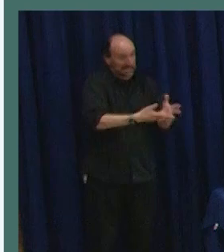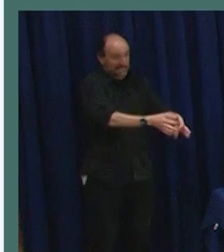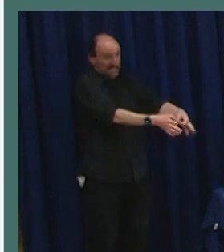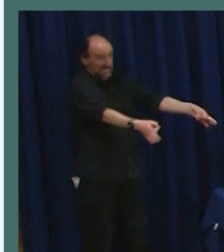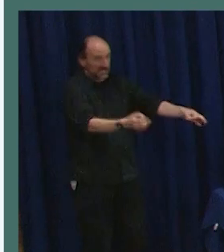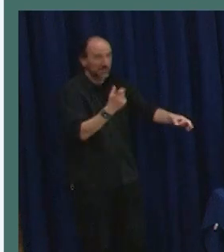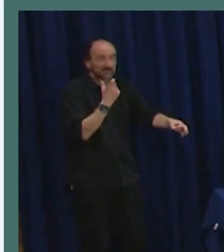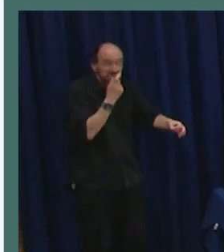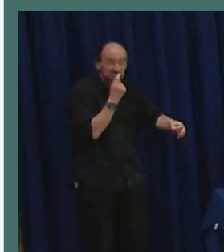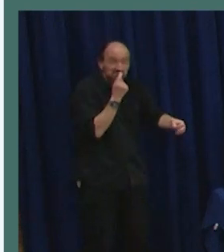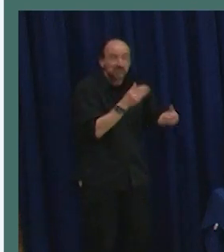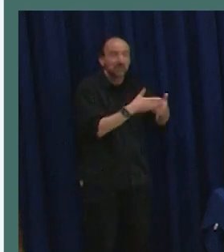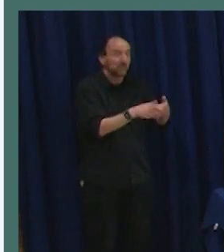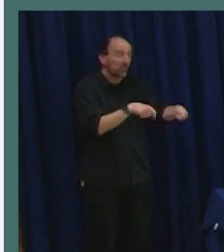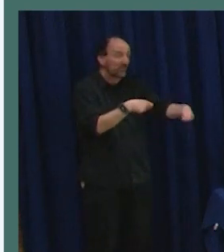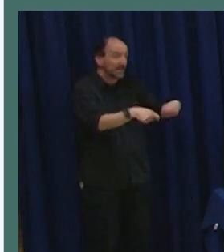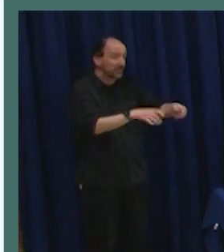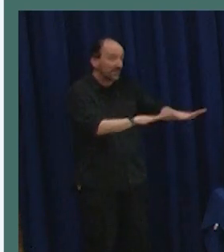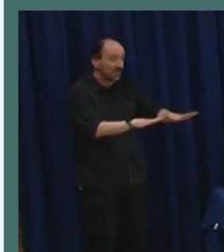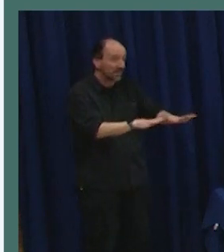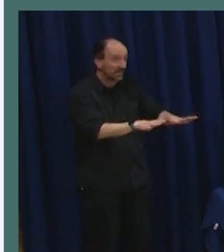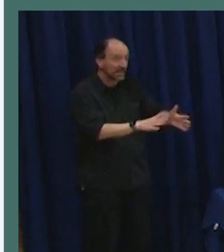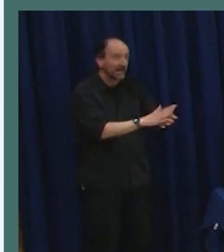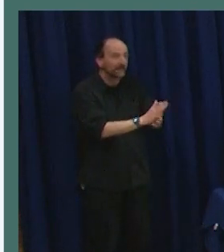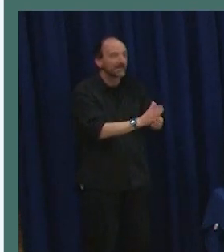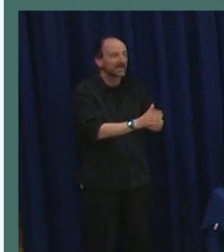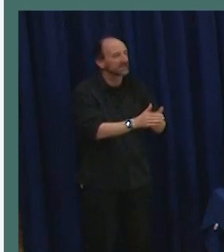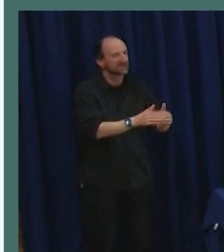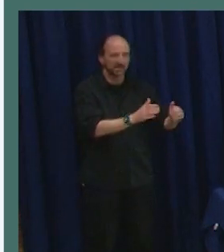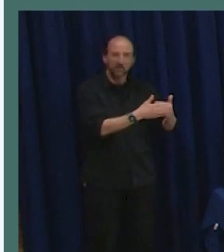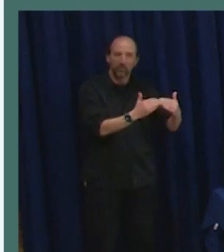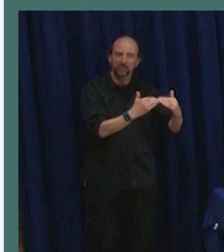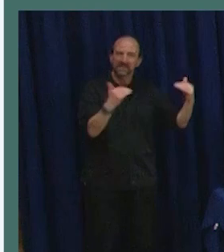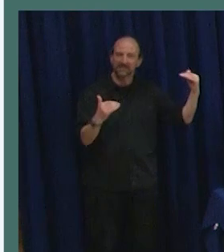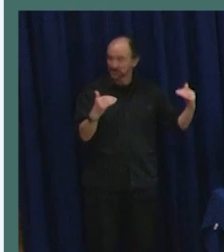these things are important and they help level the playing field a bit. What else do we do? Well,